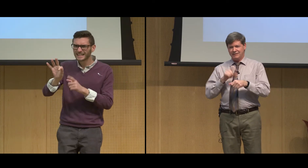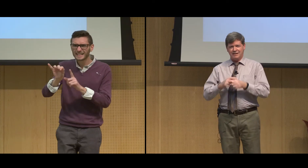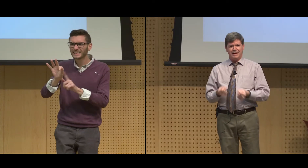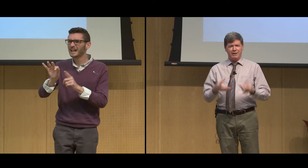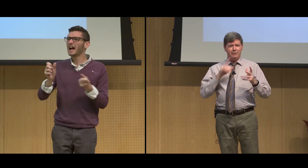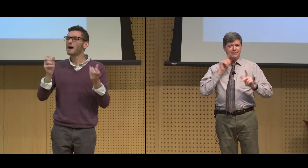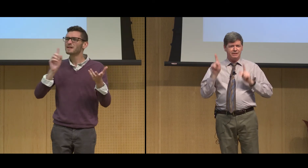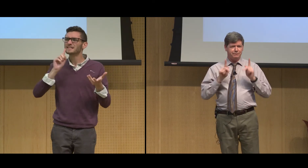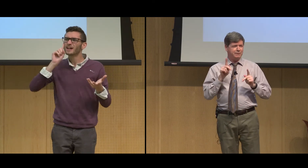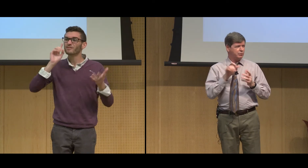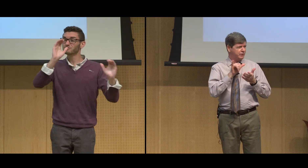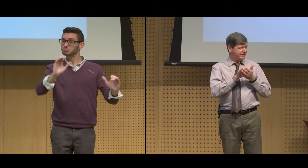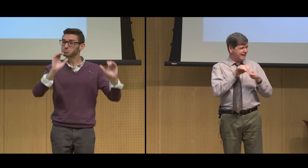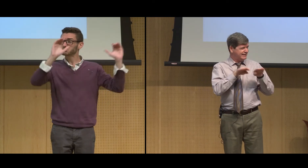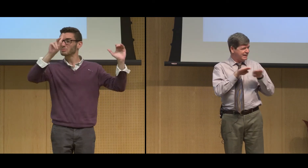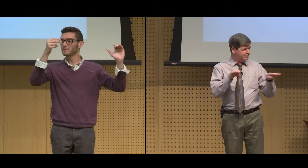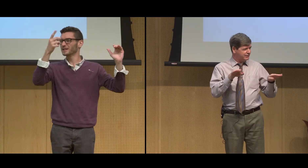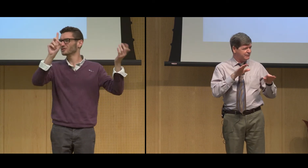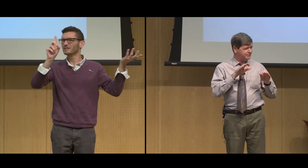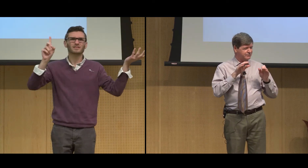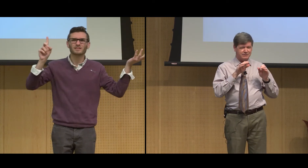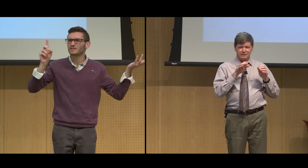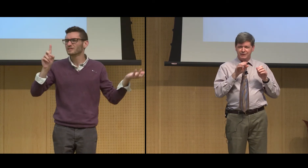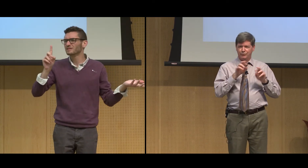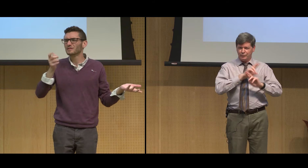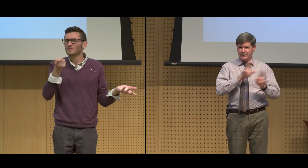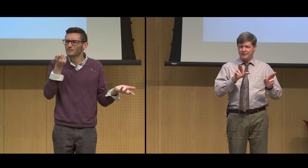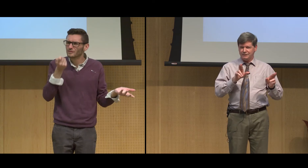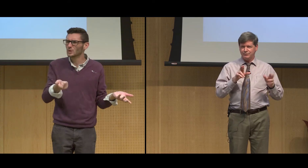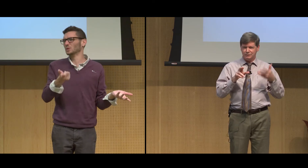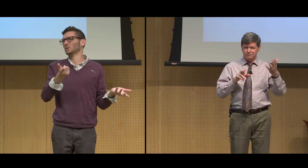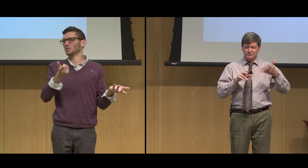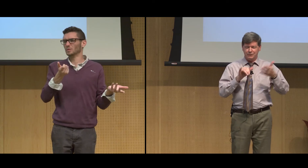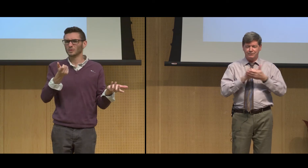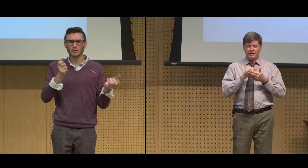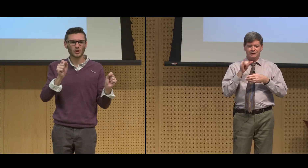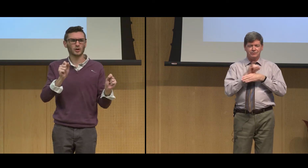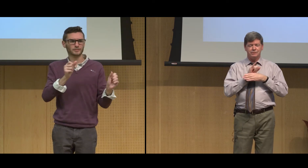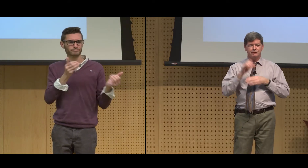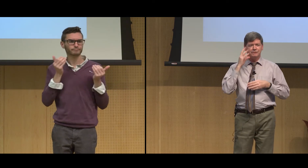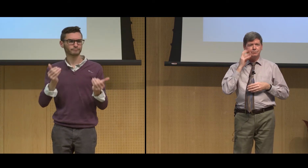how many deaf people were at that level of, you know, readiness for that internship experience,